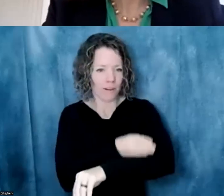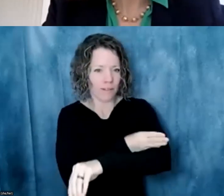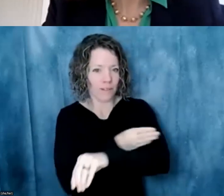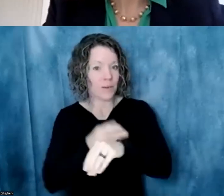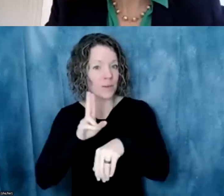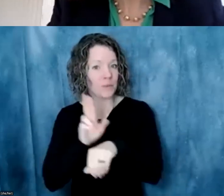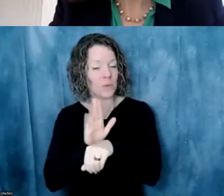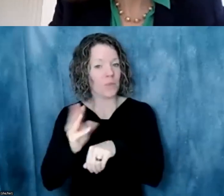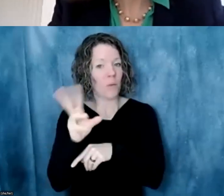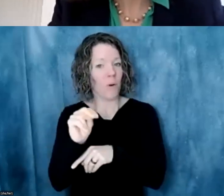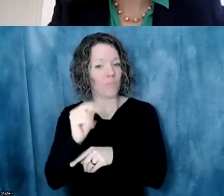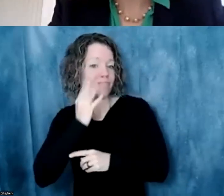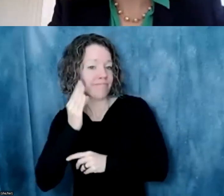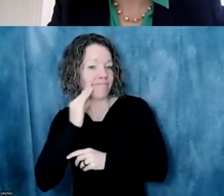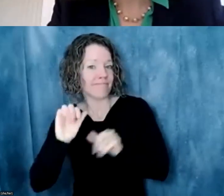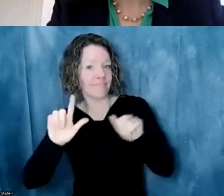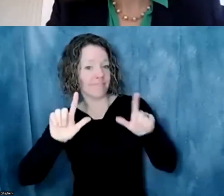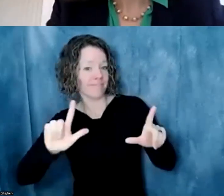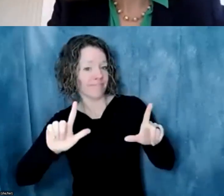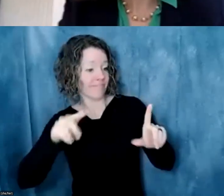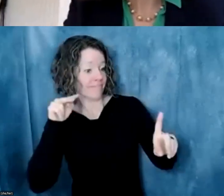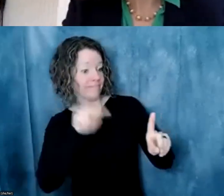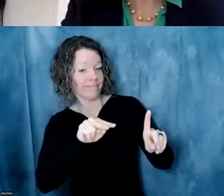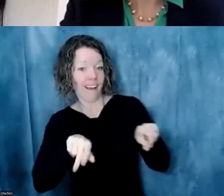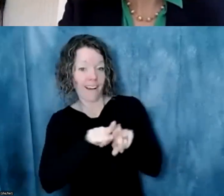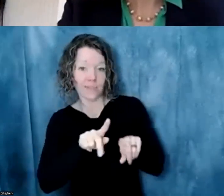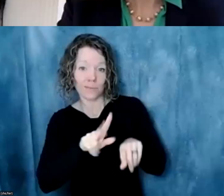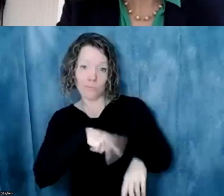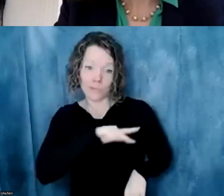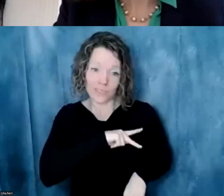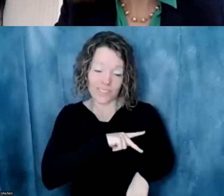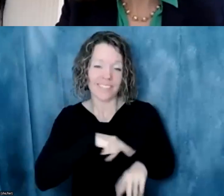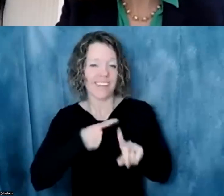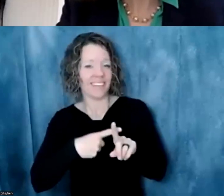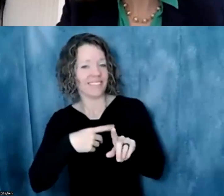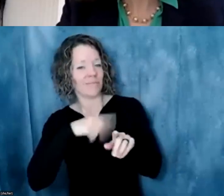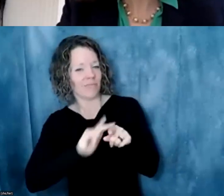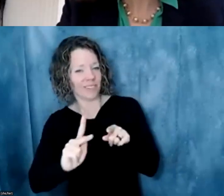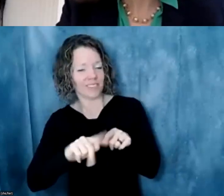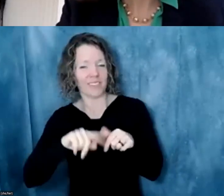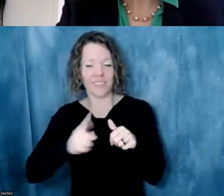professional and personal experiences. First, we'd like to introduce Val Comerford, who is